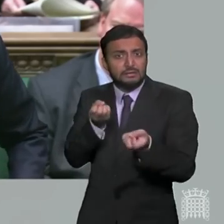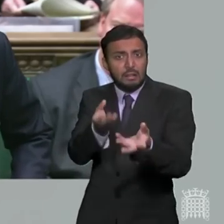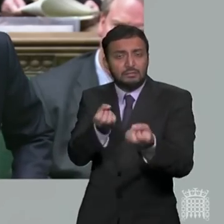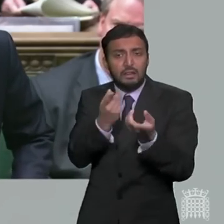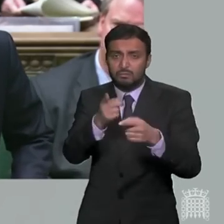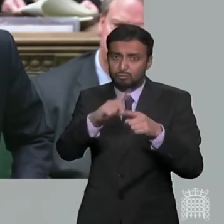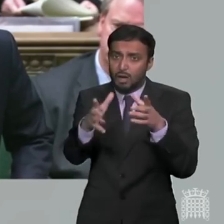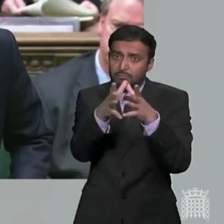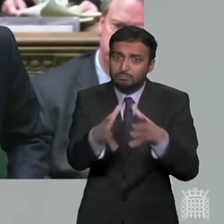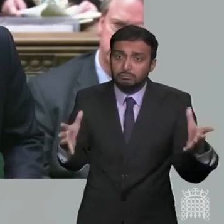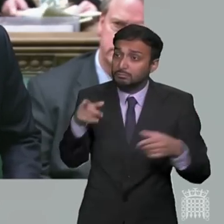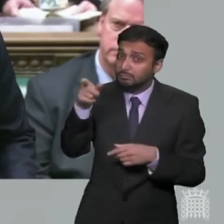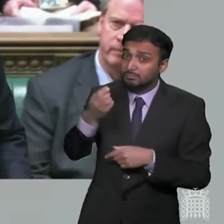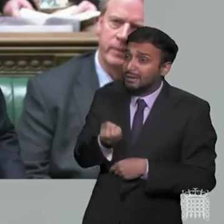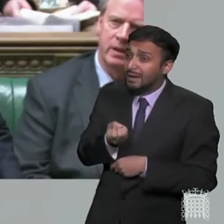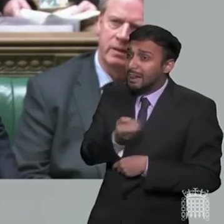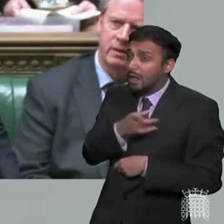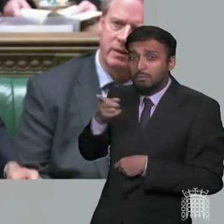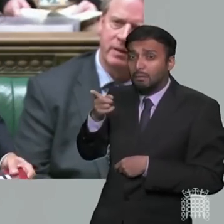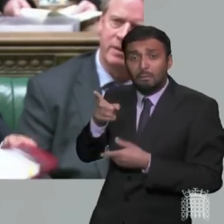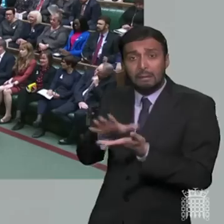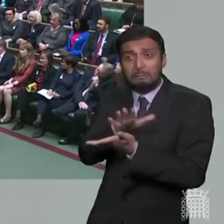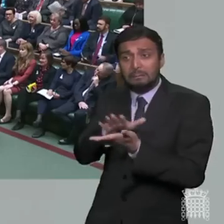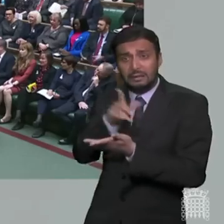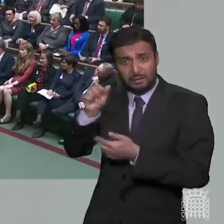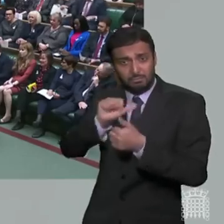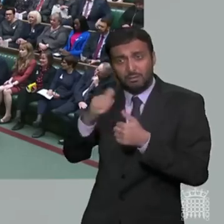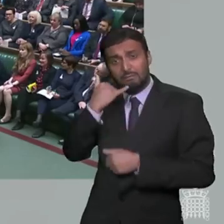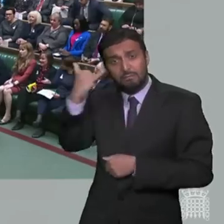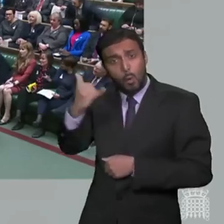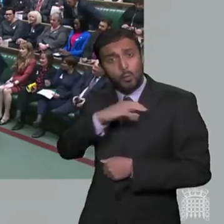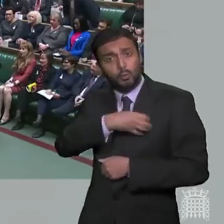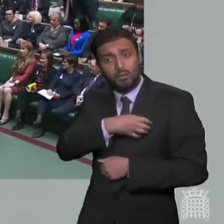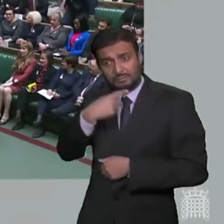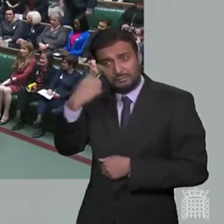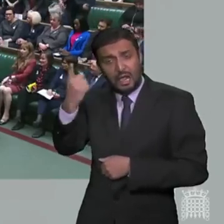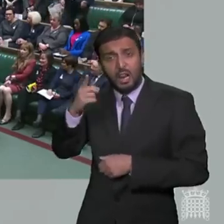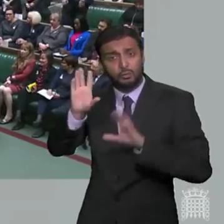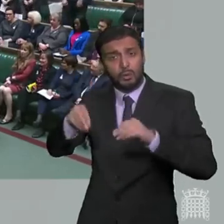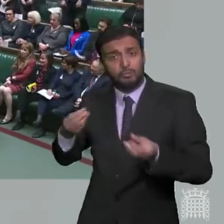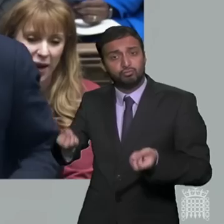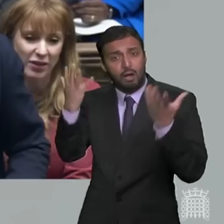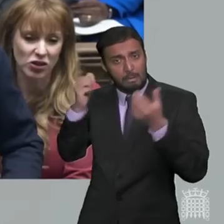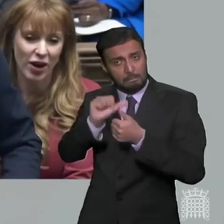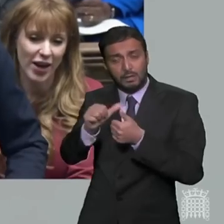its union paymasters and tell them to call off the strikes. Keir Starmer Mr Speaker, we are—